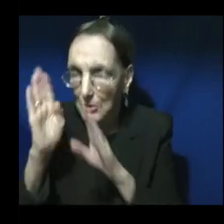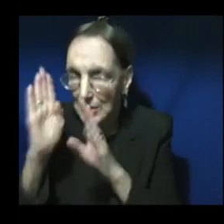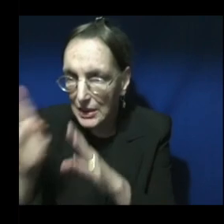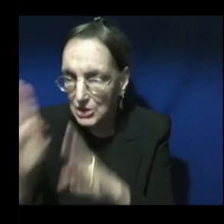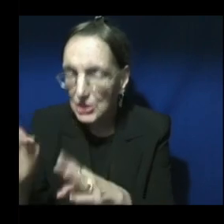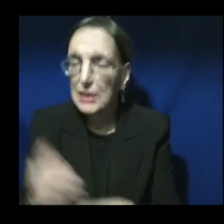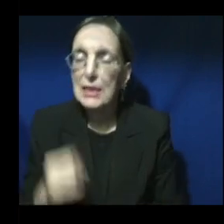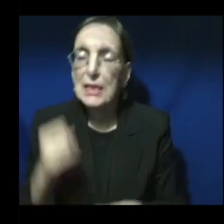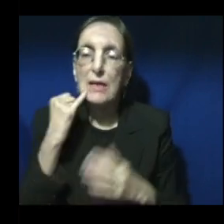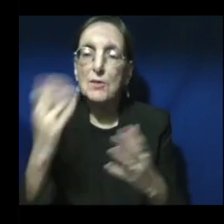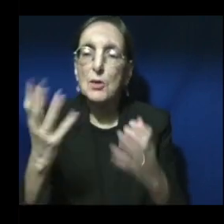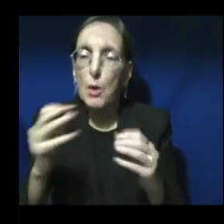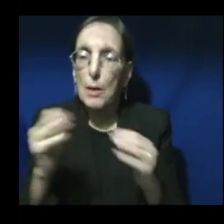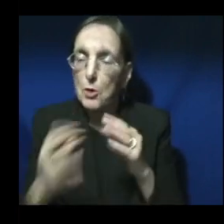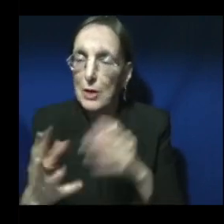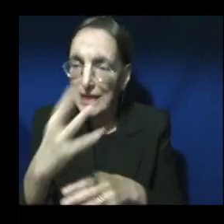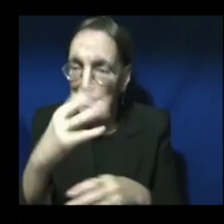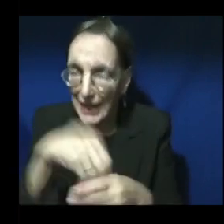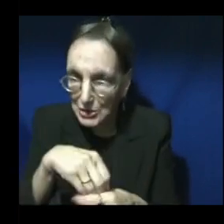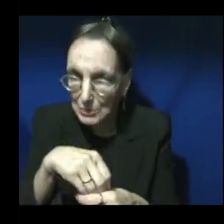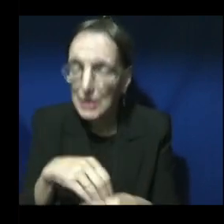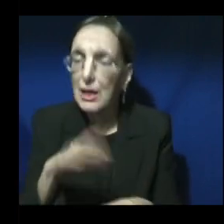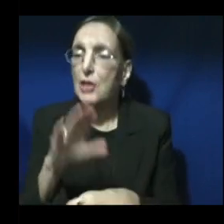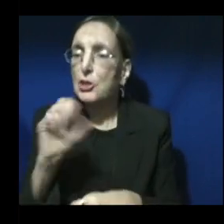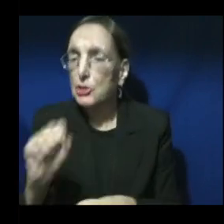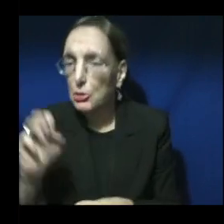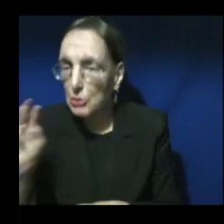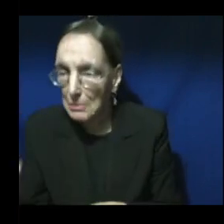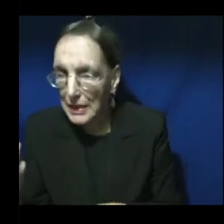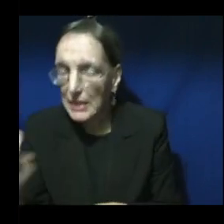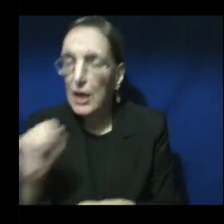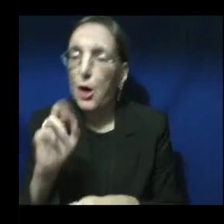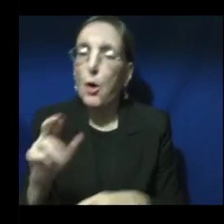get donors to pay attention to the issues we’re doing, right? Lots of things around